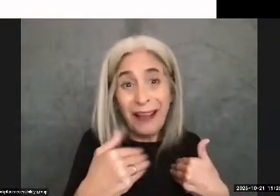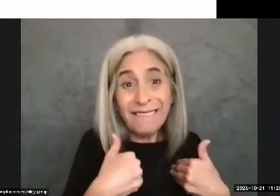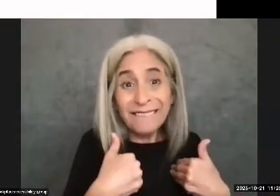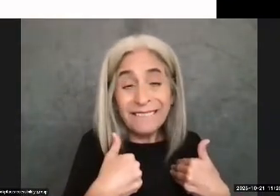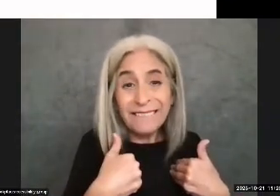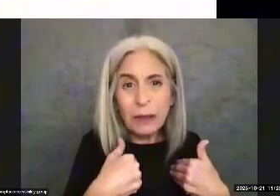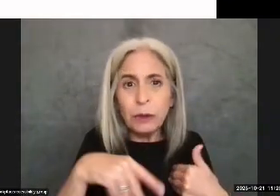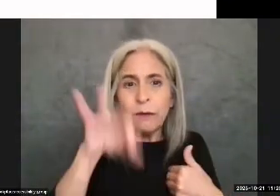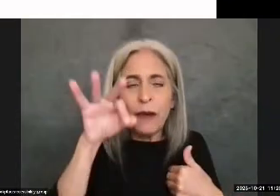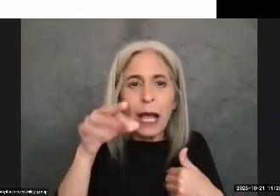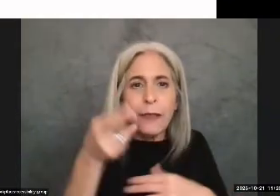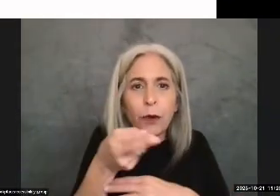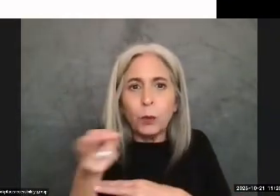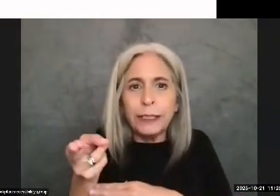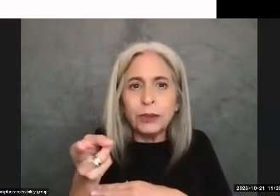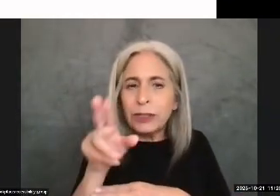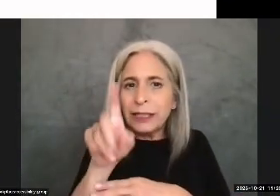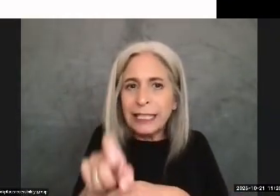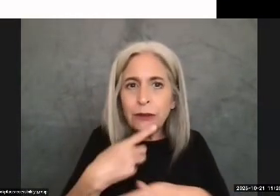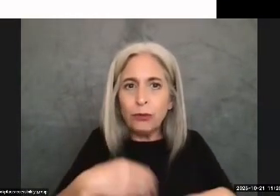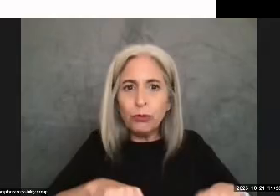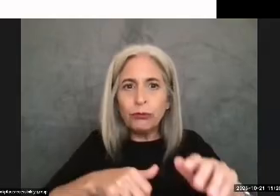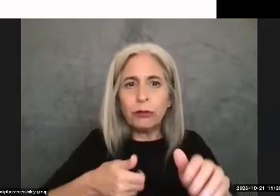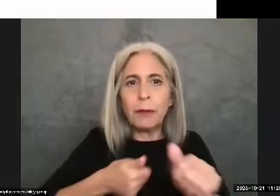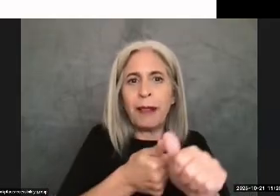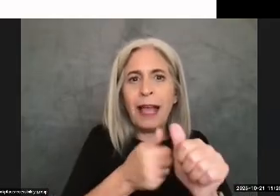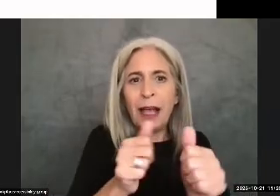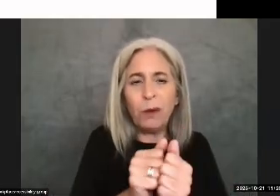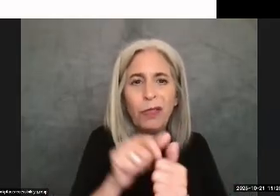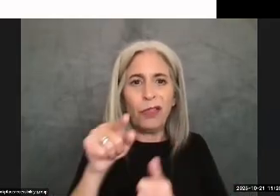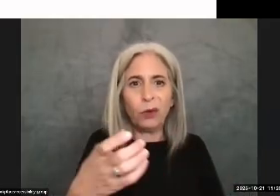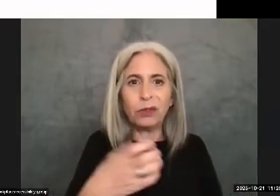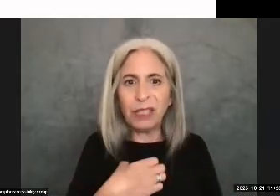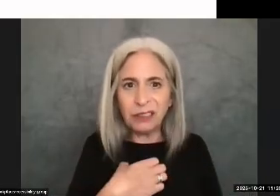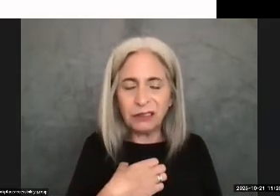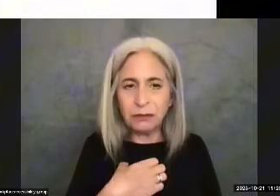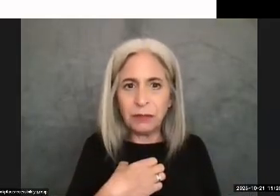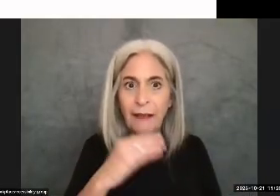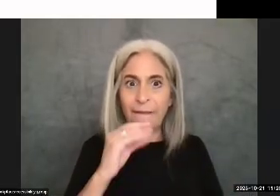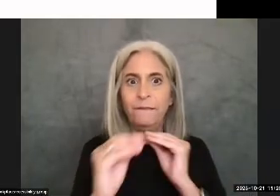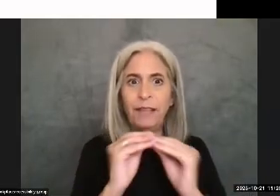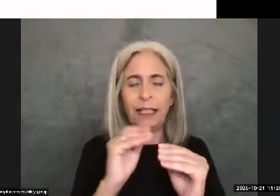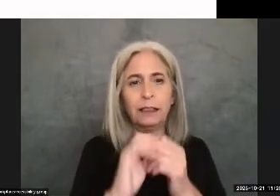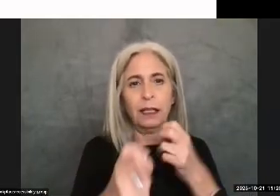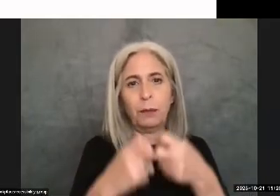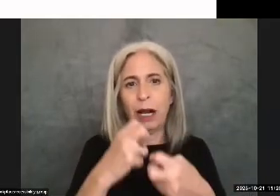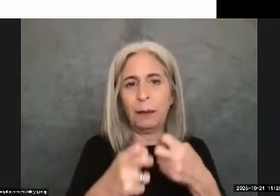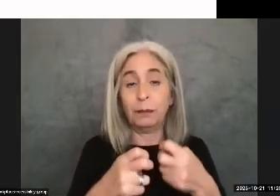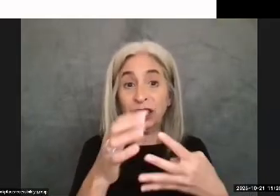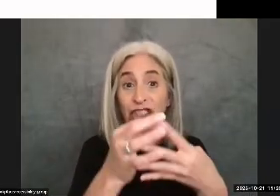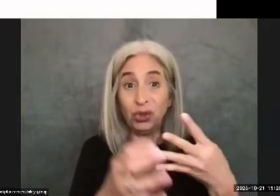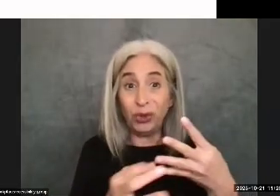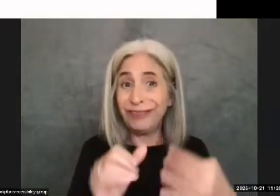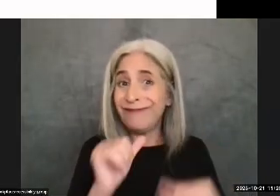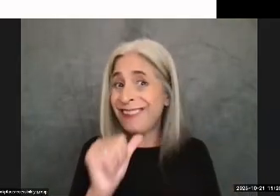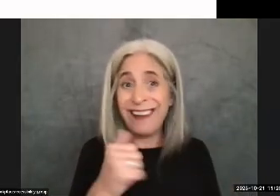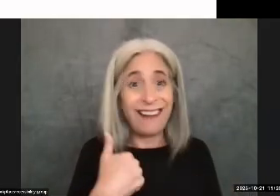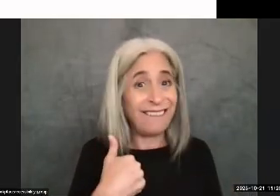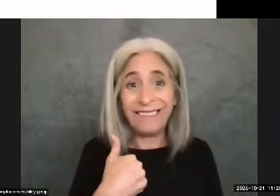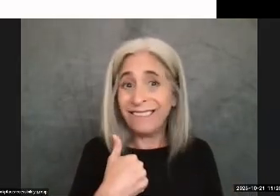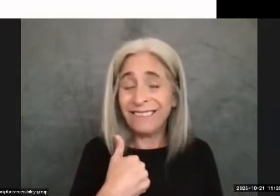Kathleen DeForest: We had to find the resources at that point to comply with OCR and correct the issues. We basically had no choice.